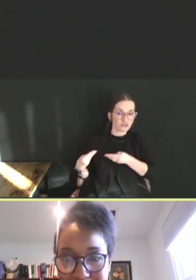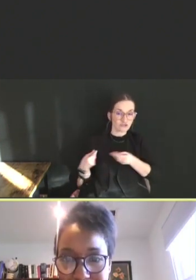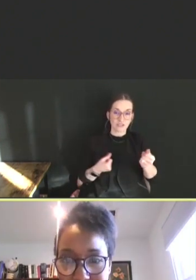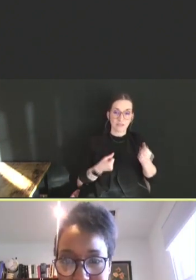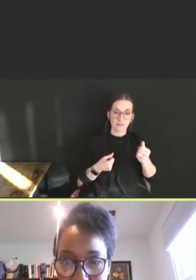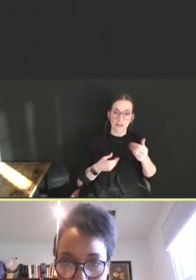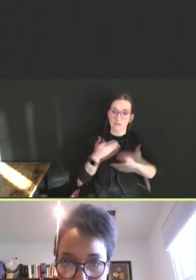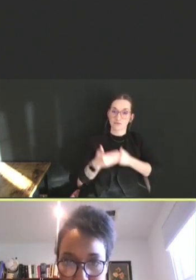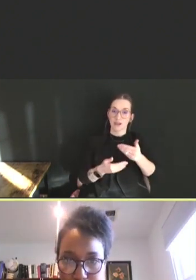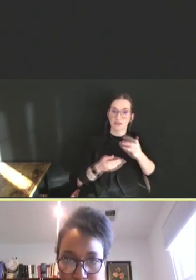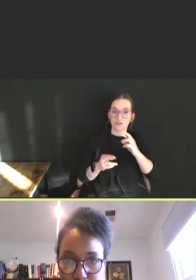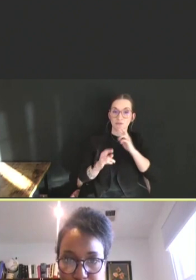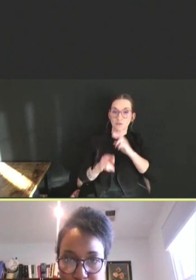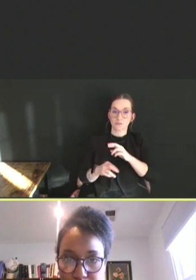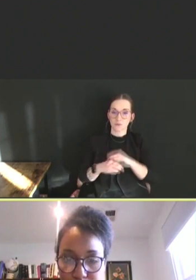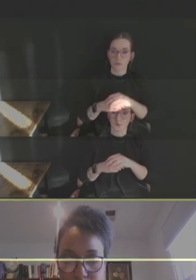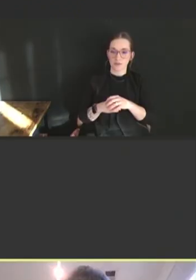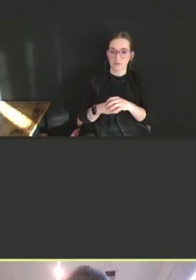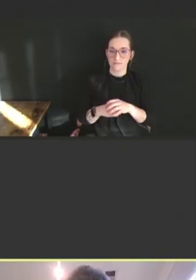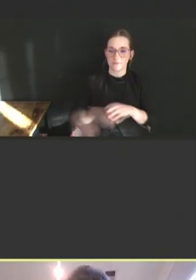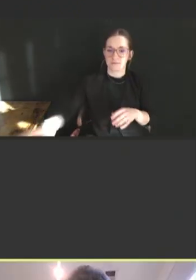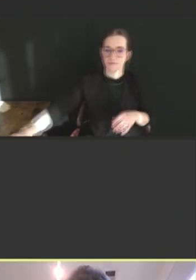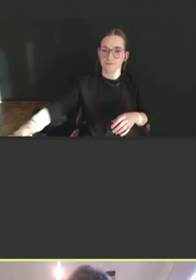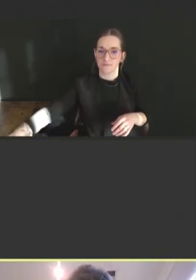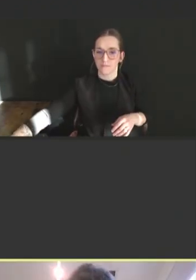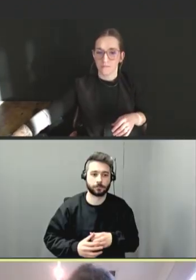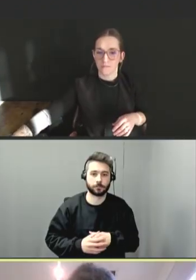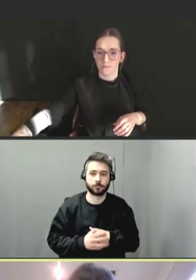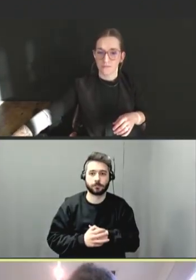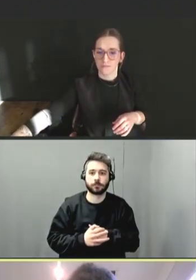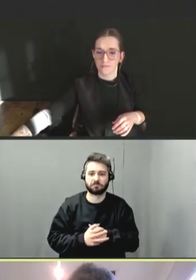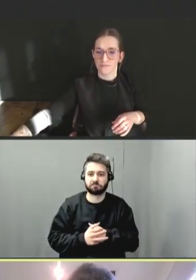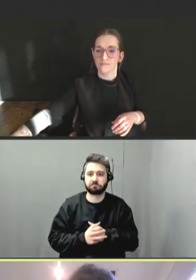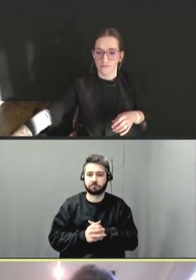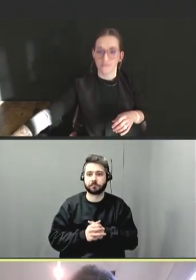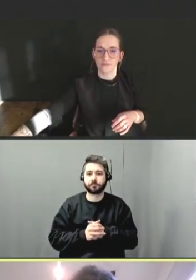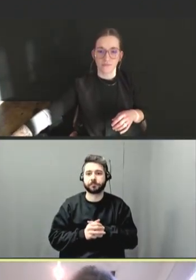Next slide, please. This is the website where the plan can be found.